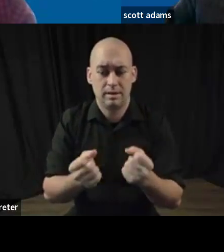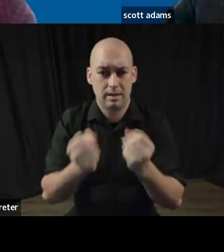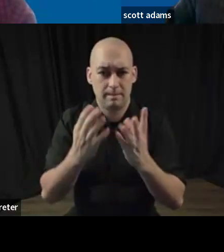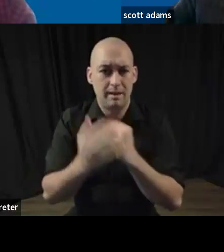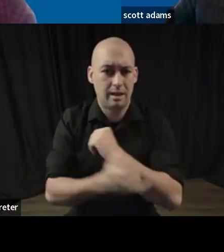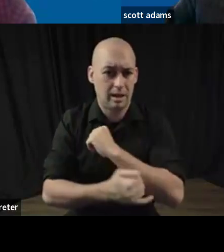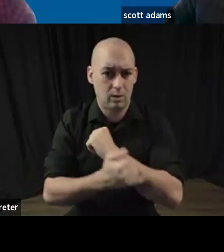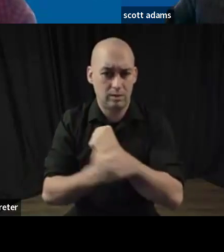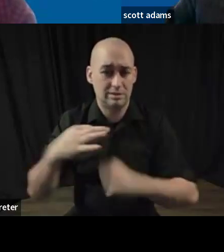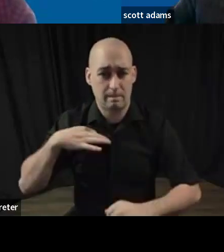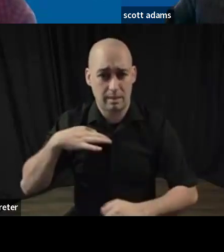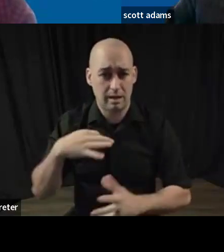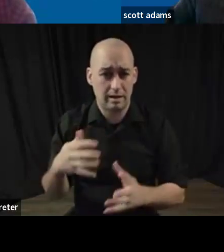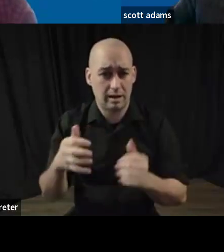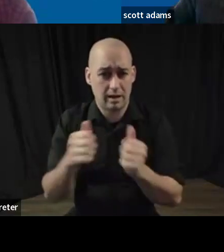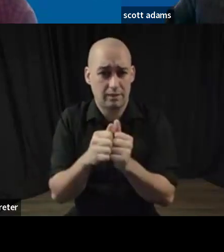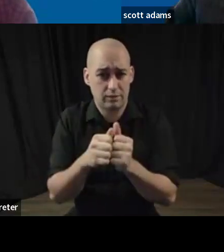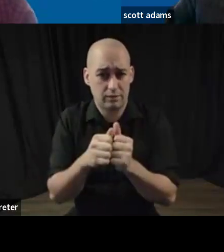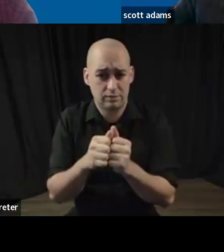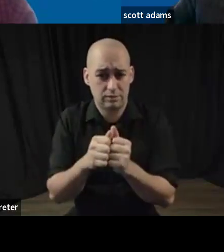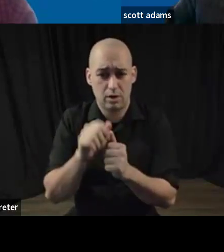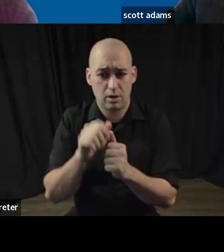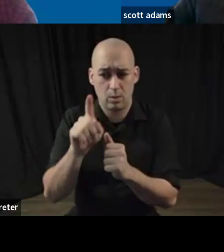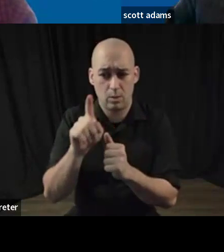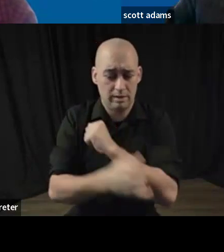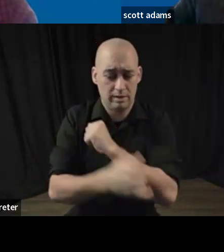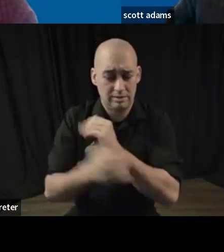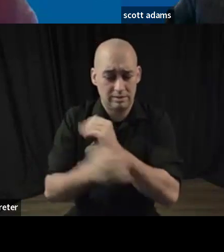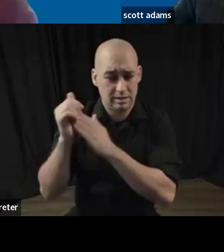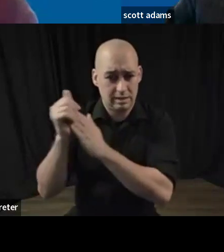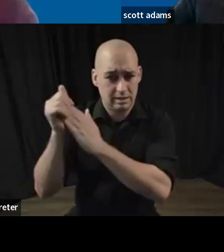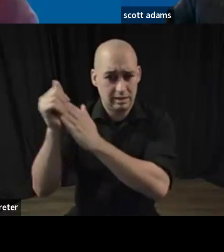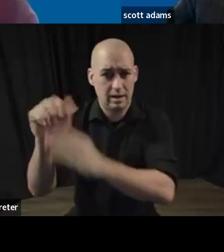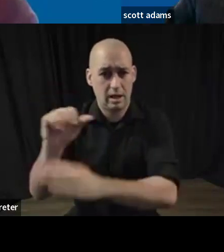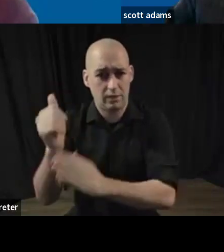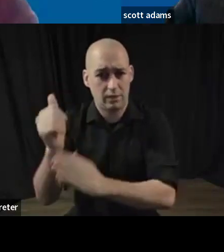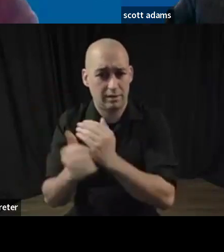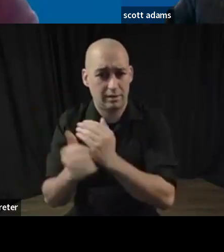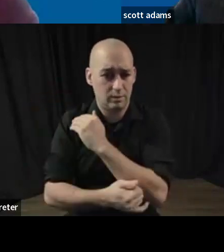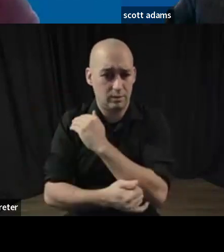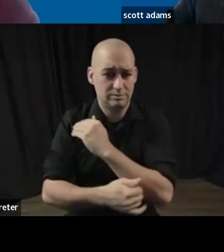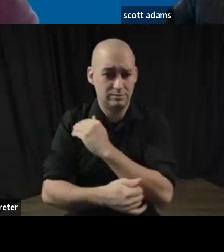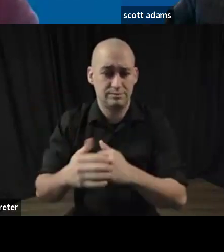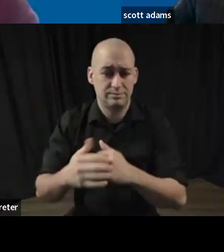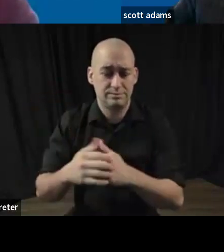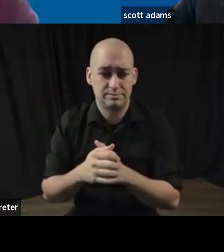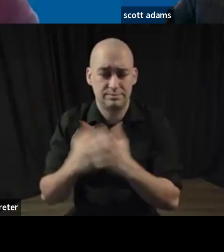applying together where one county is the lead applicant. But the other counties are partners.